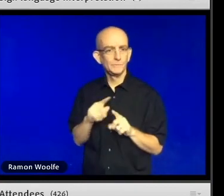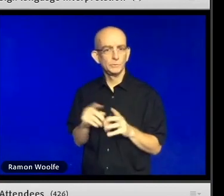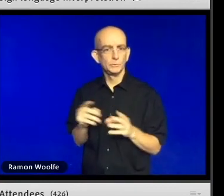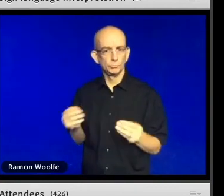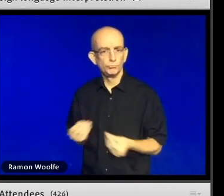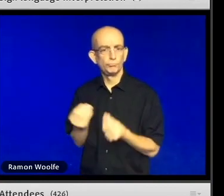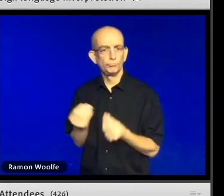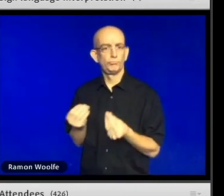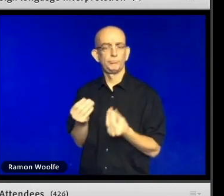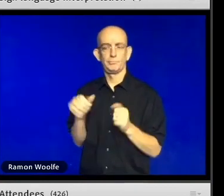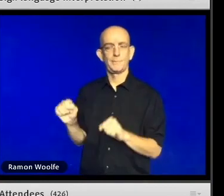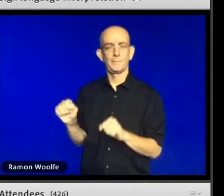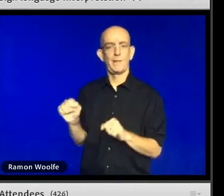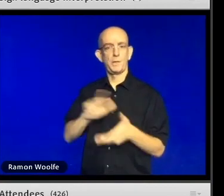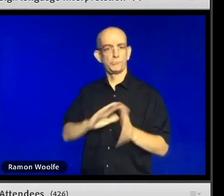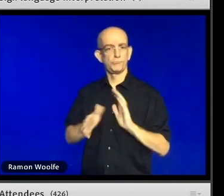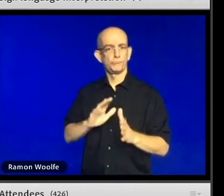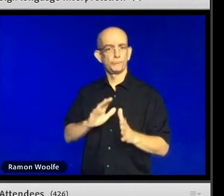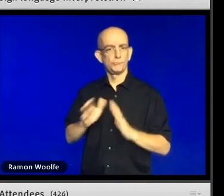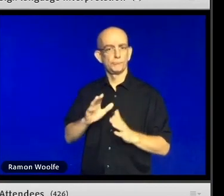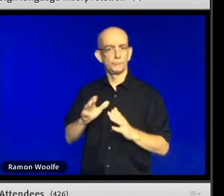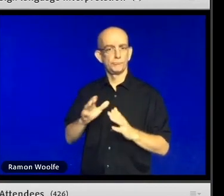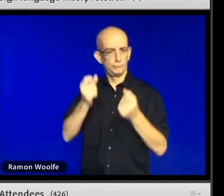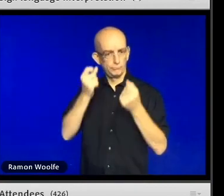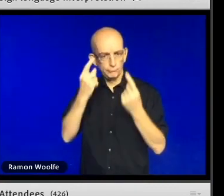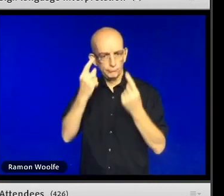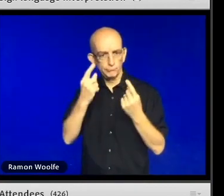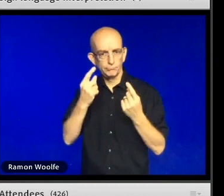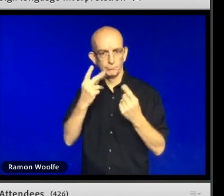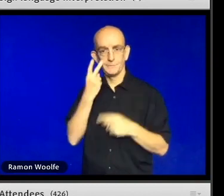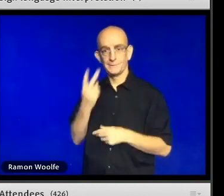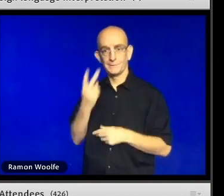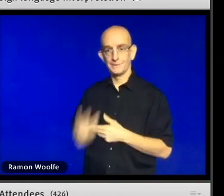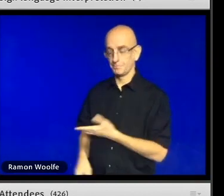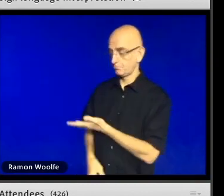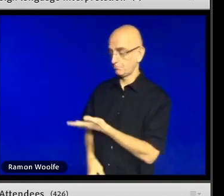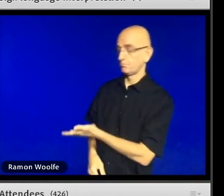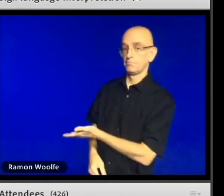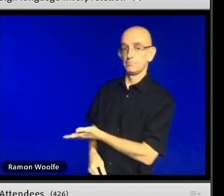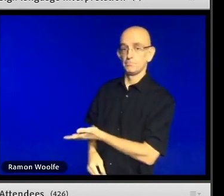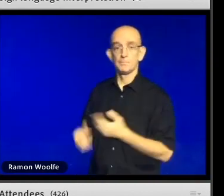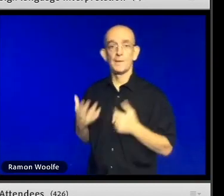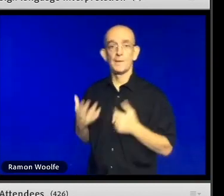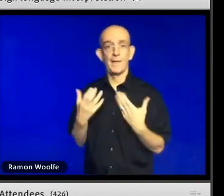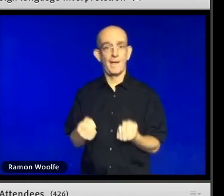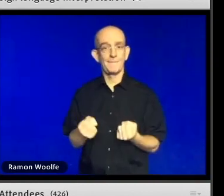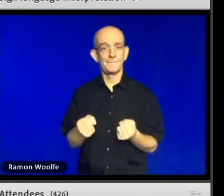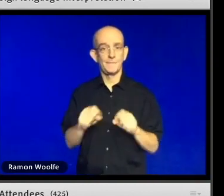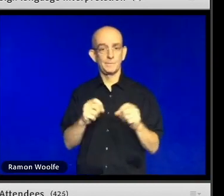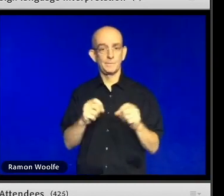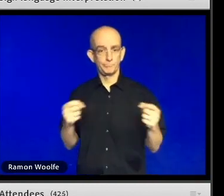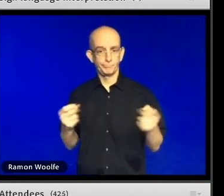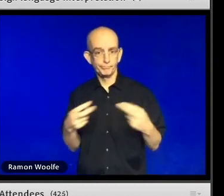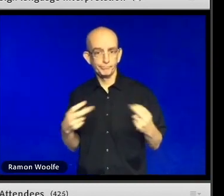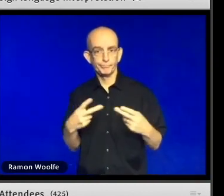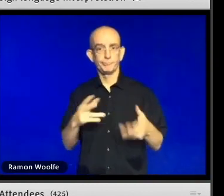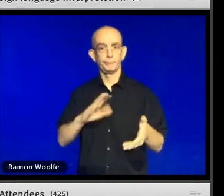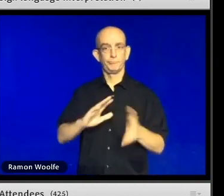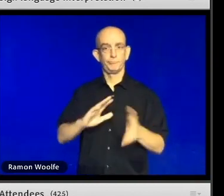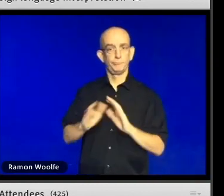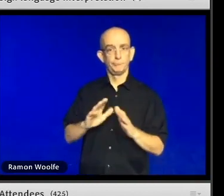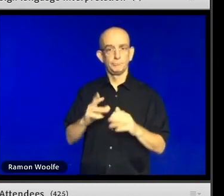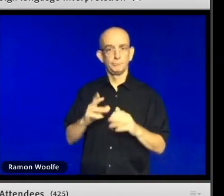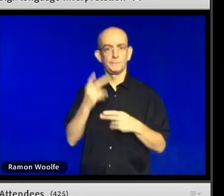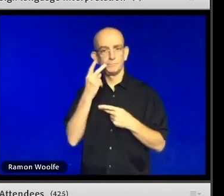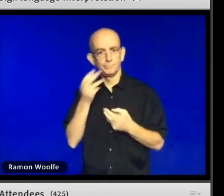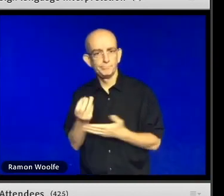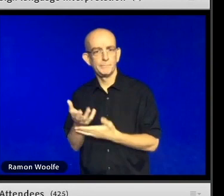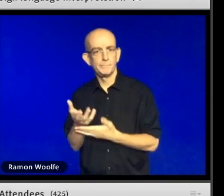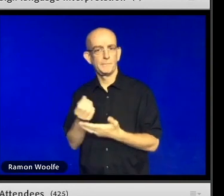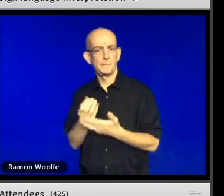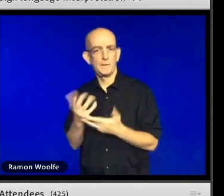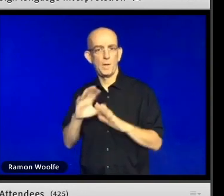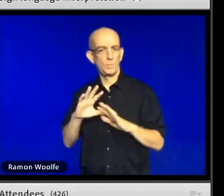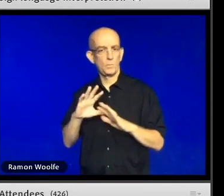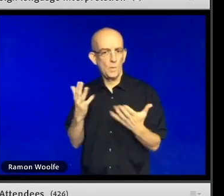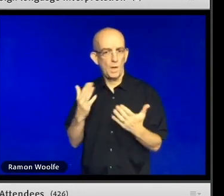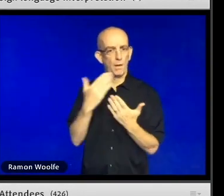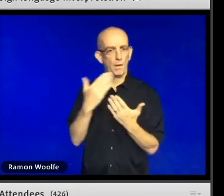be involved in migration. As a third action, we have the development of research methodology